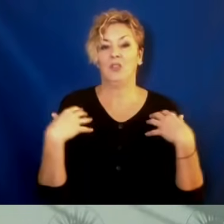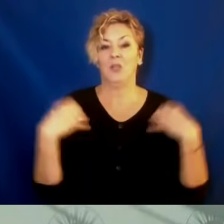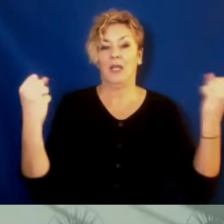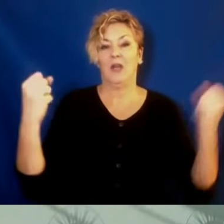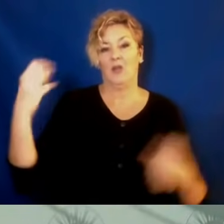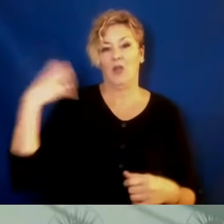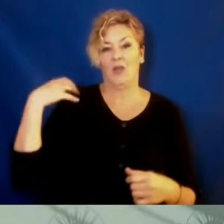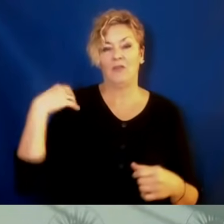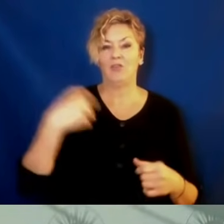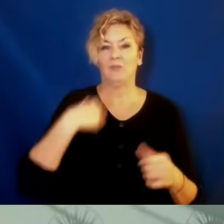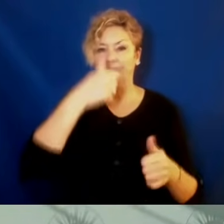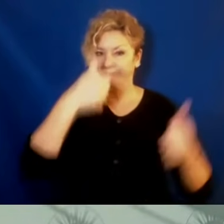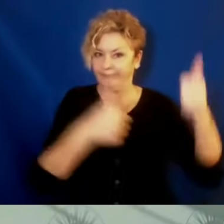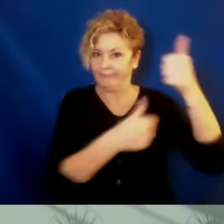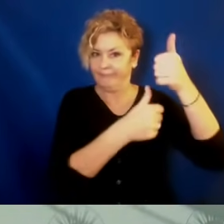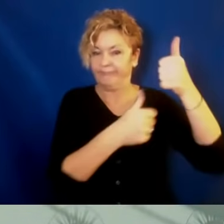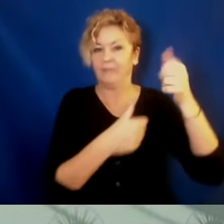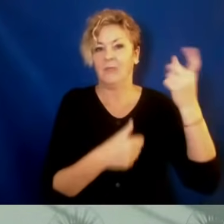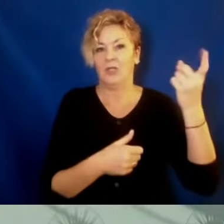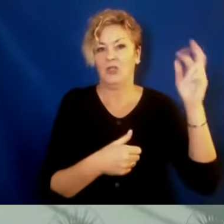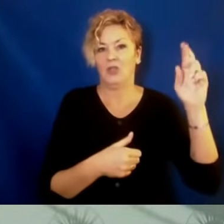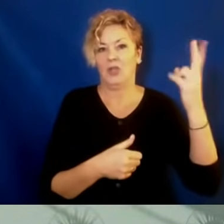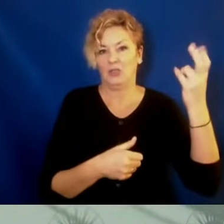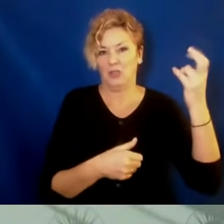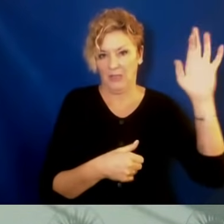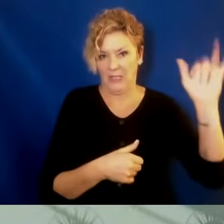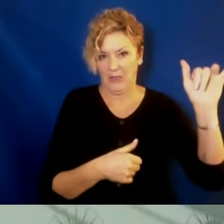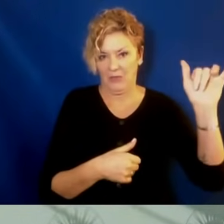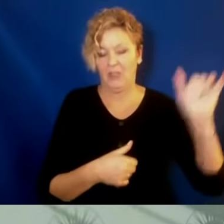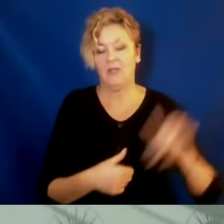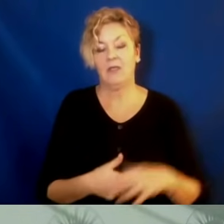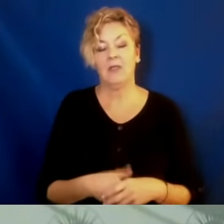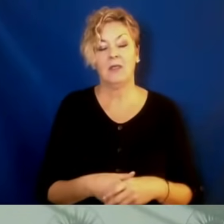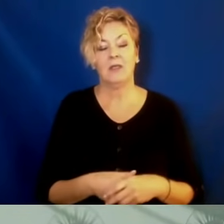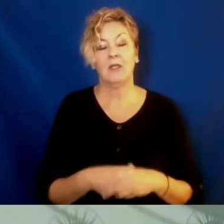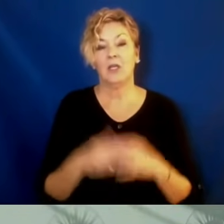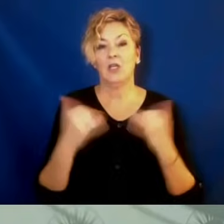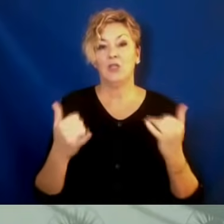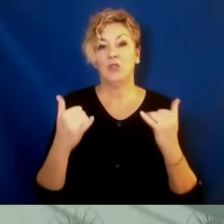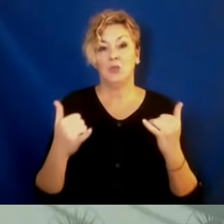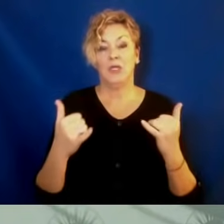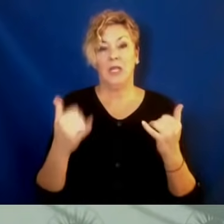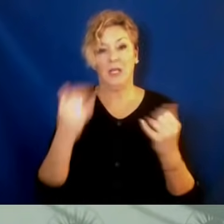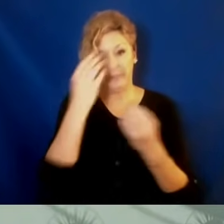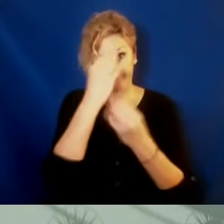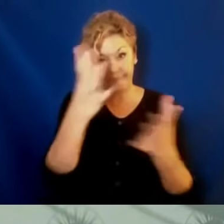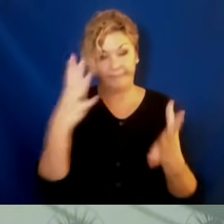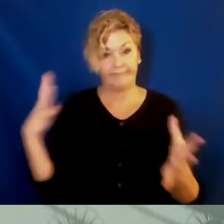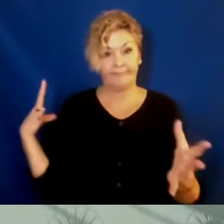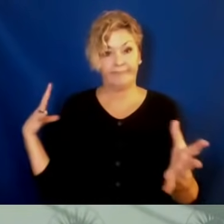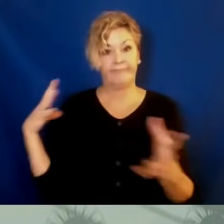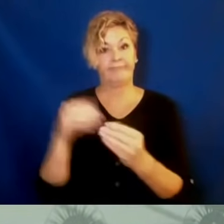all of us should be I'm sure spending a lot of the time thinking about how to deal with COVID 19 Pandemic.